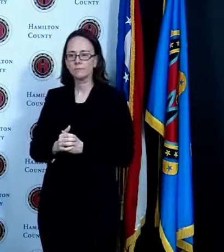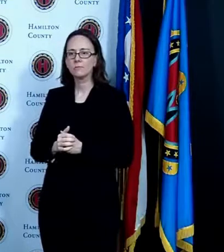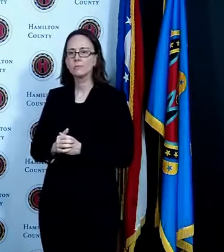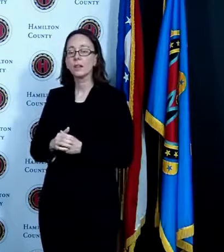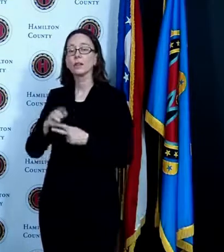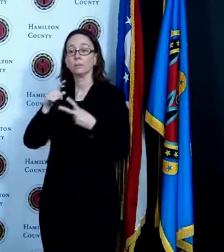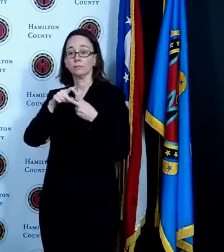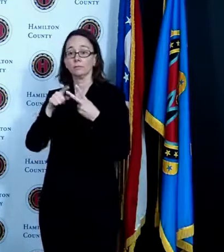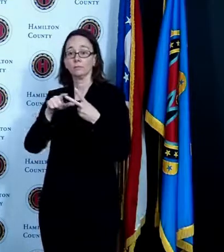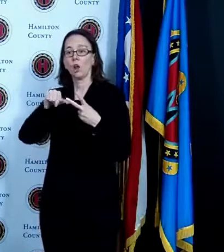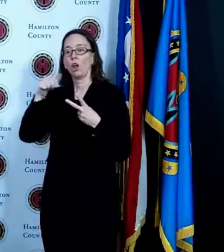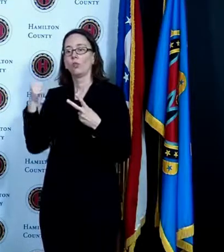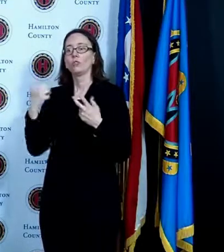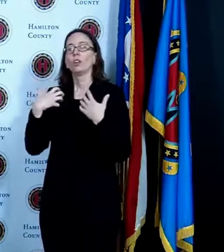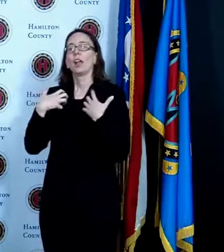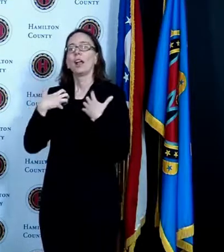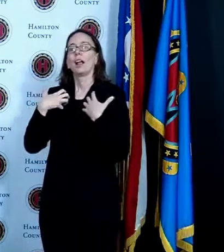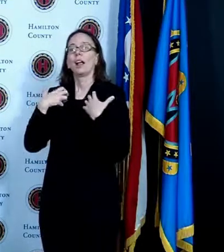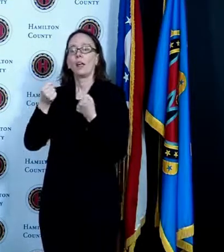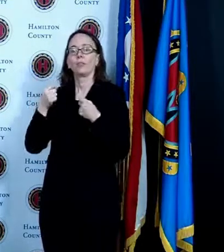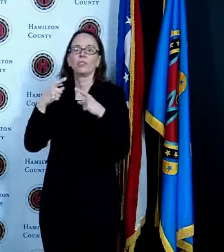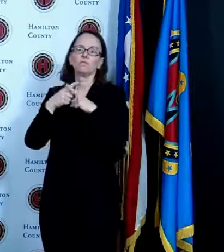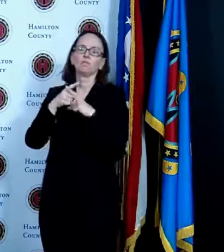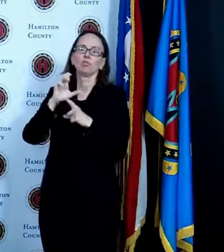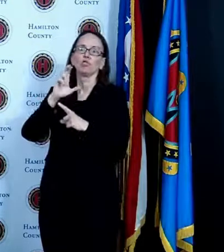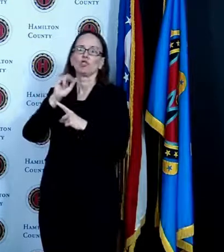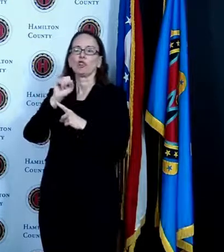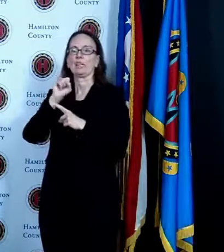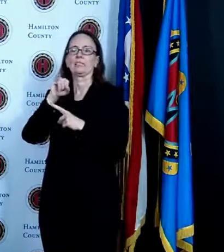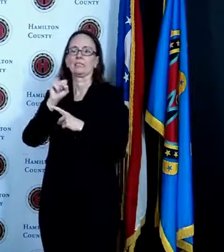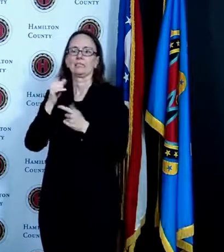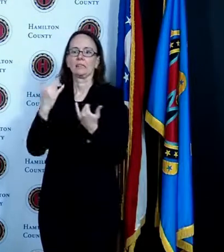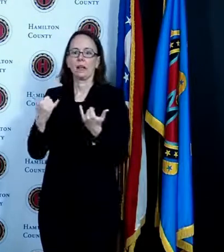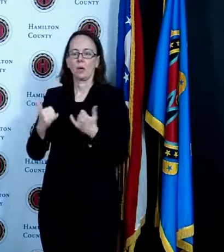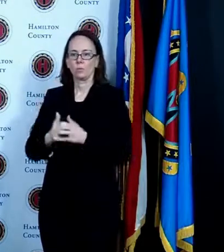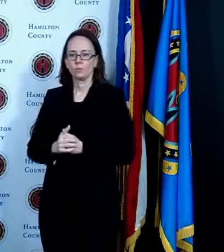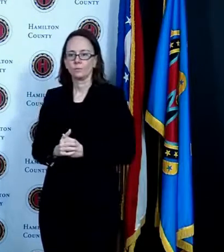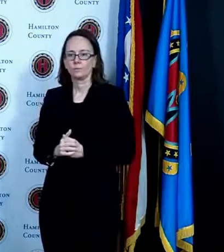community that is ongoing and that is the health crisis of drug overdoses in